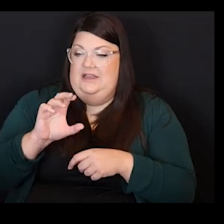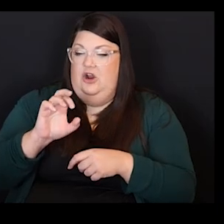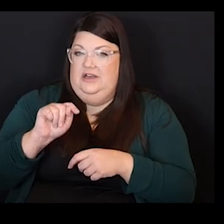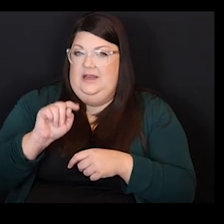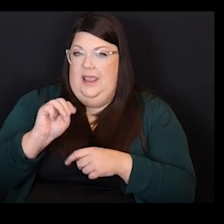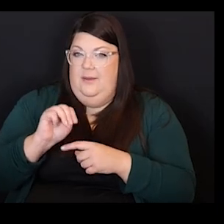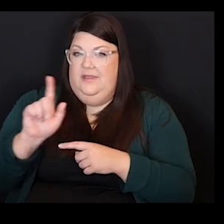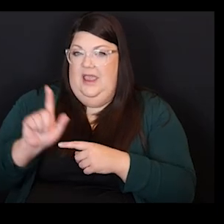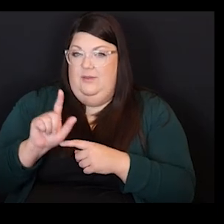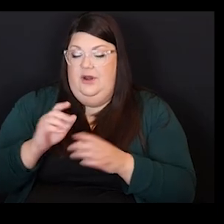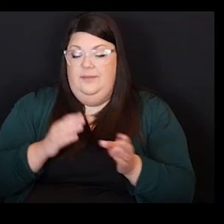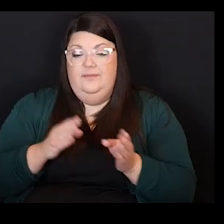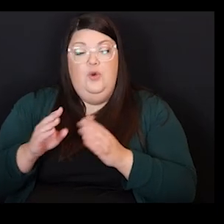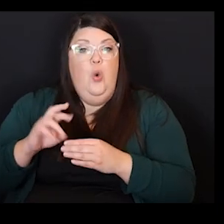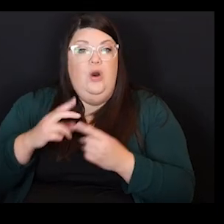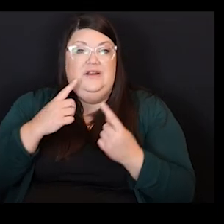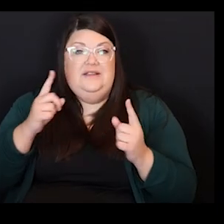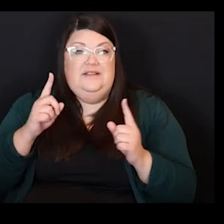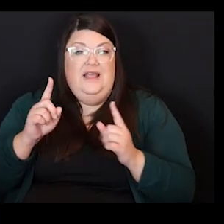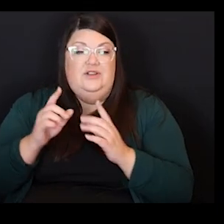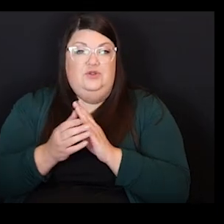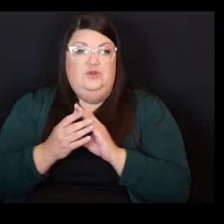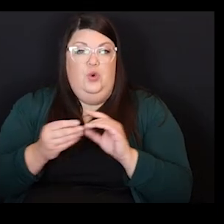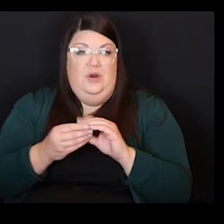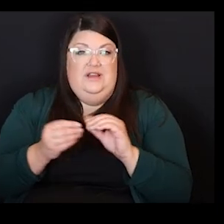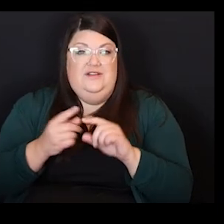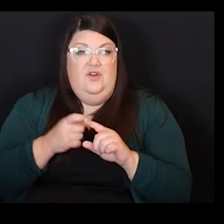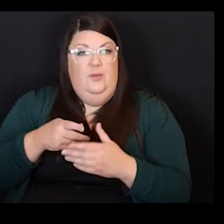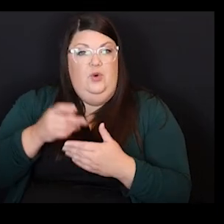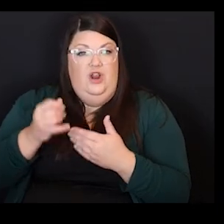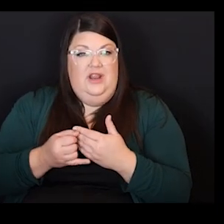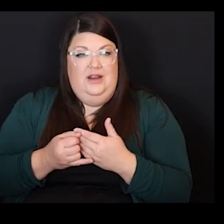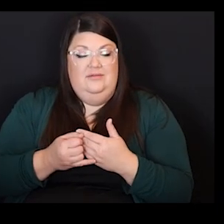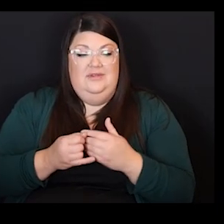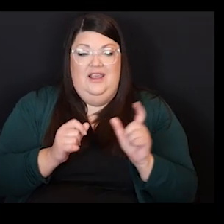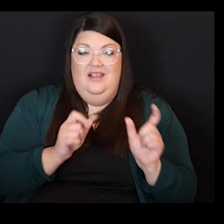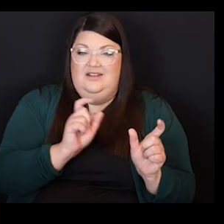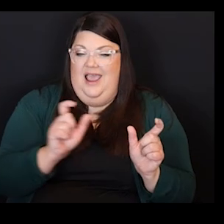or success stories from this project. The tiles only appear if information